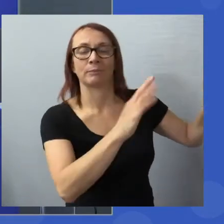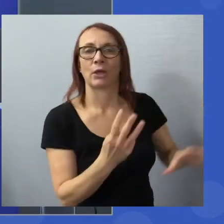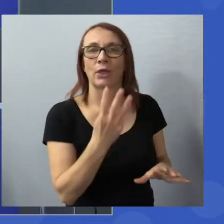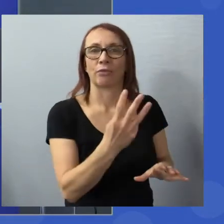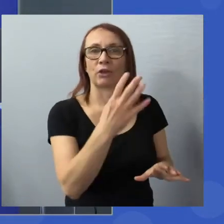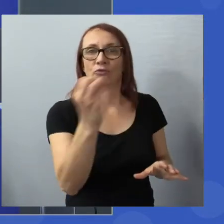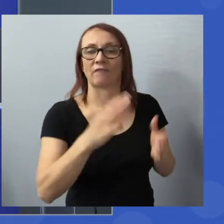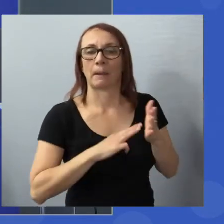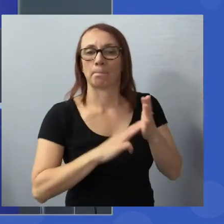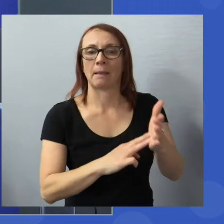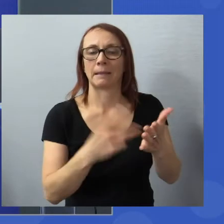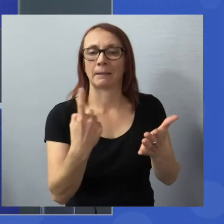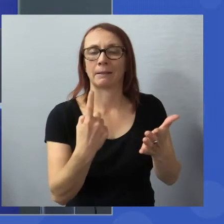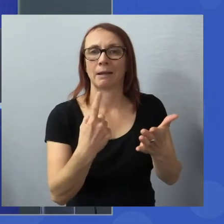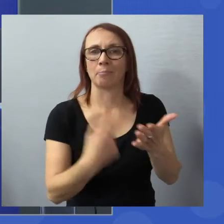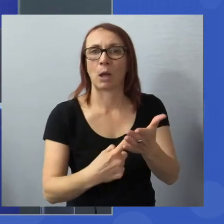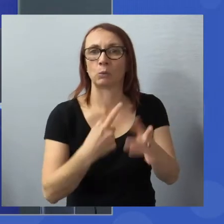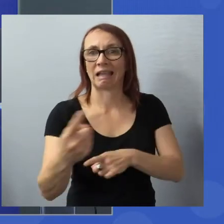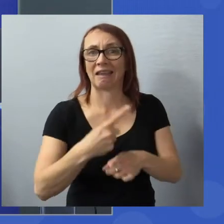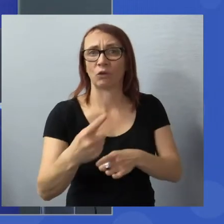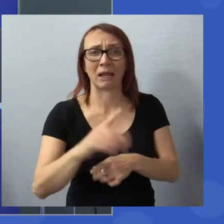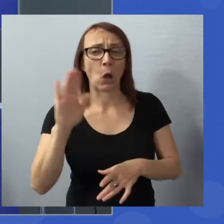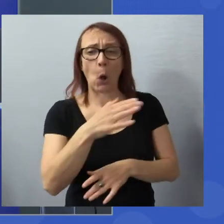was false yeah I mean there's no disagreement about whether it was false